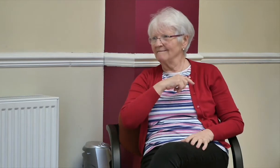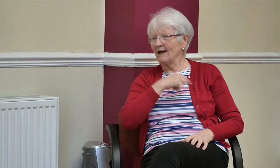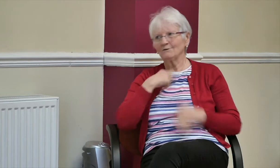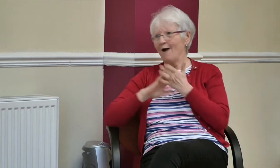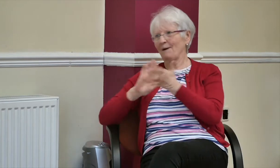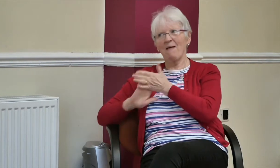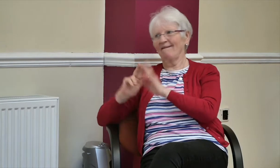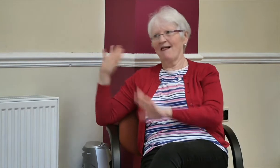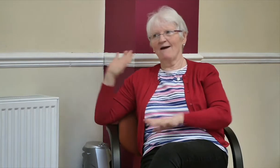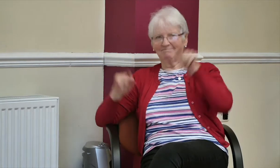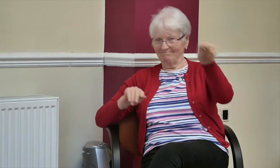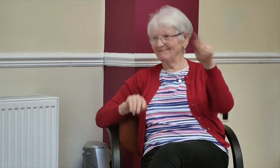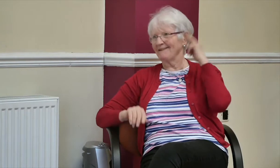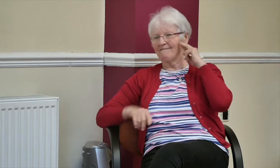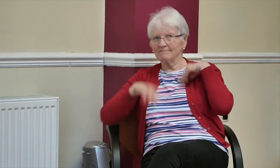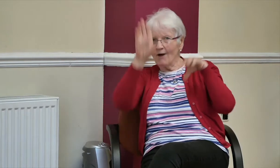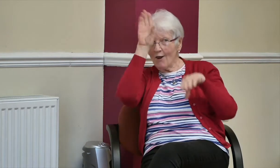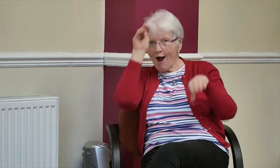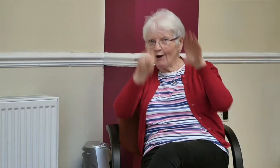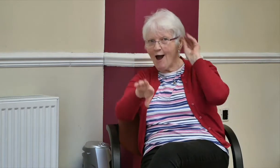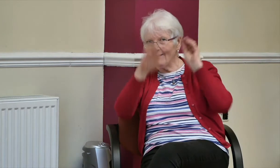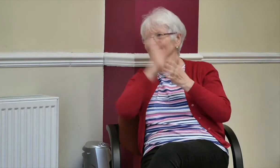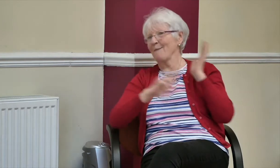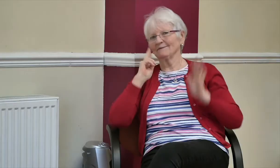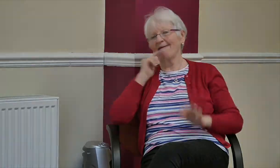not my parents, from deaf people.